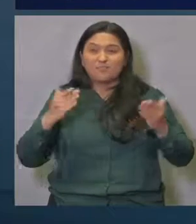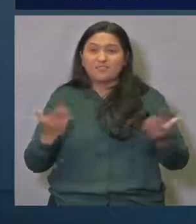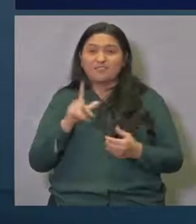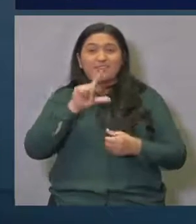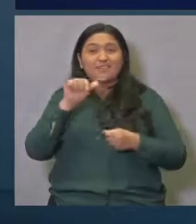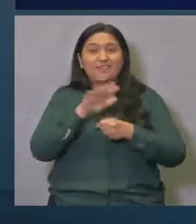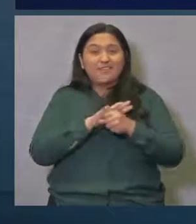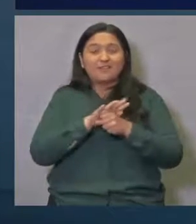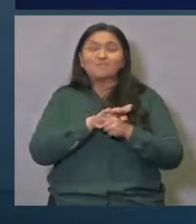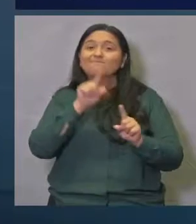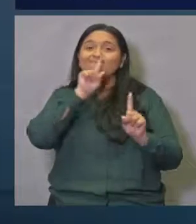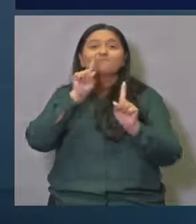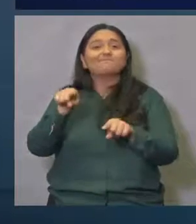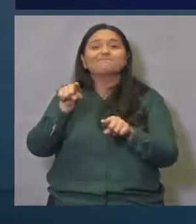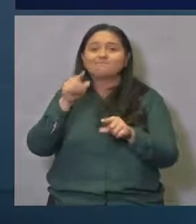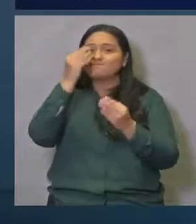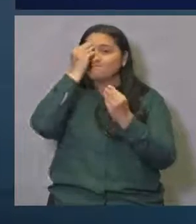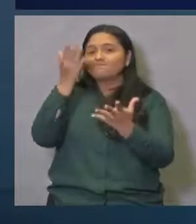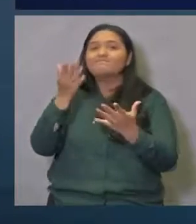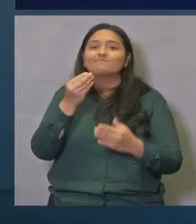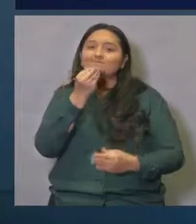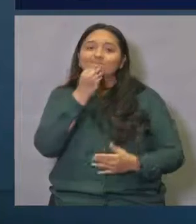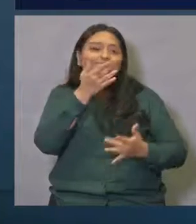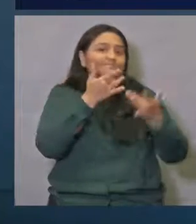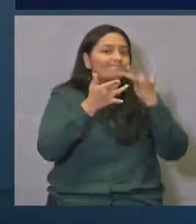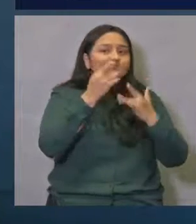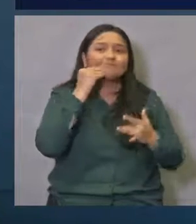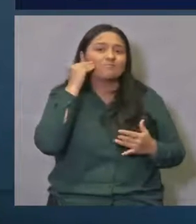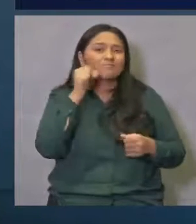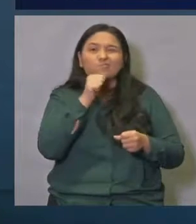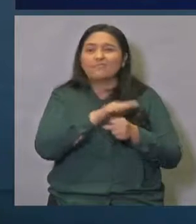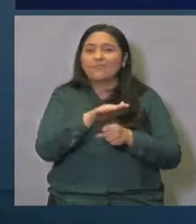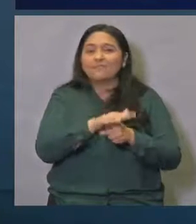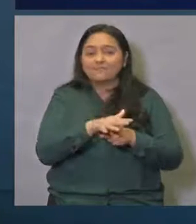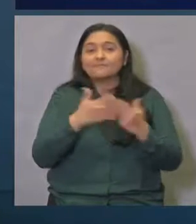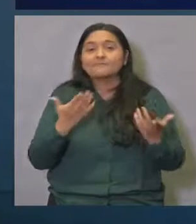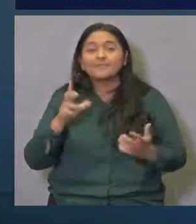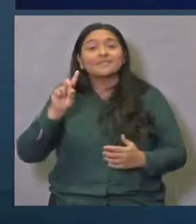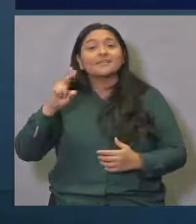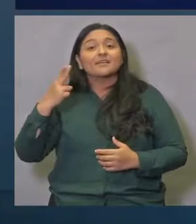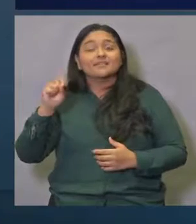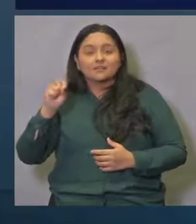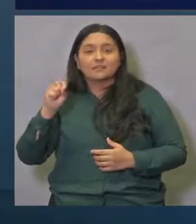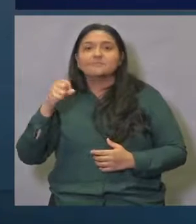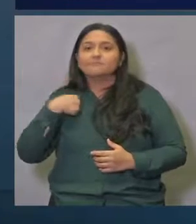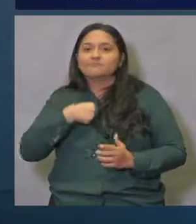ANGELES COUNTY REPORT THEY HAVE